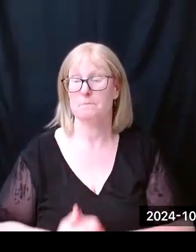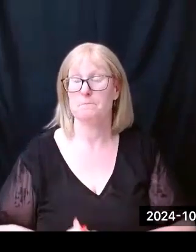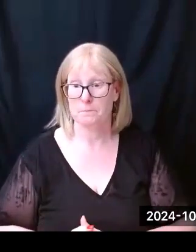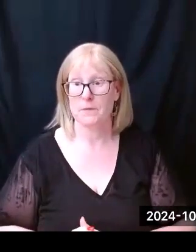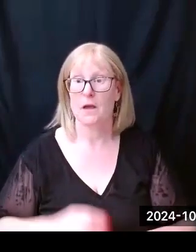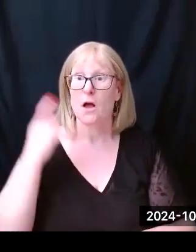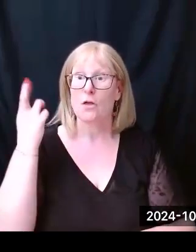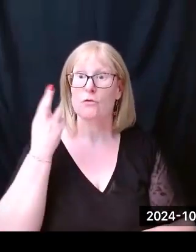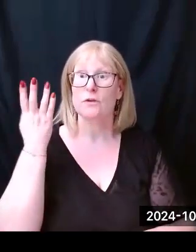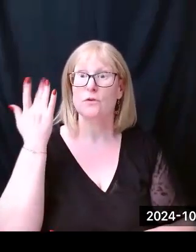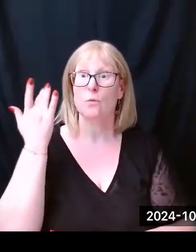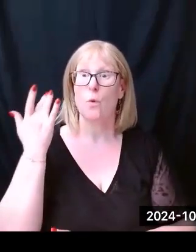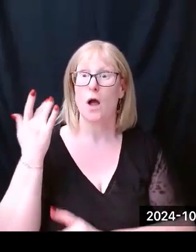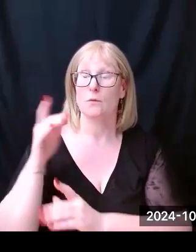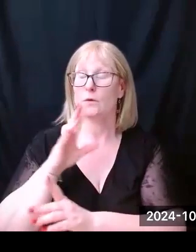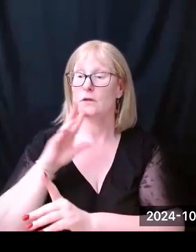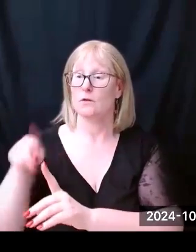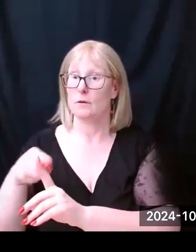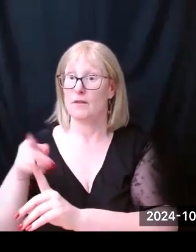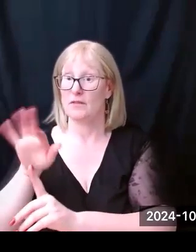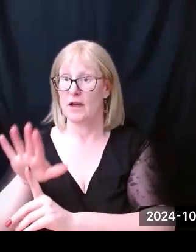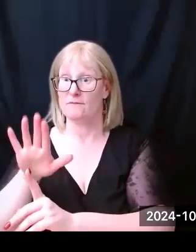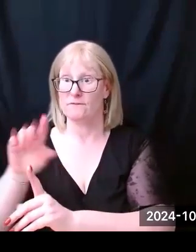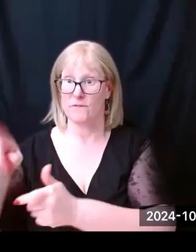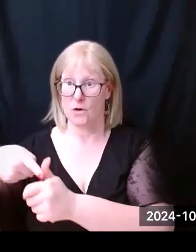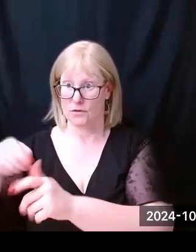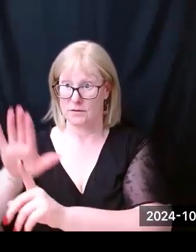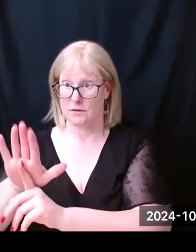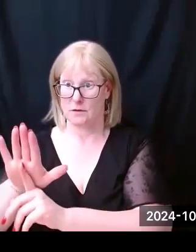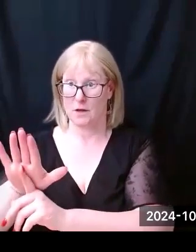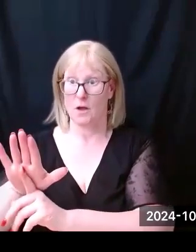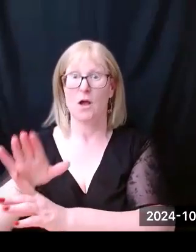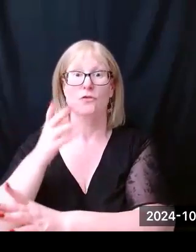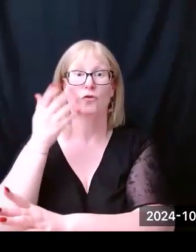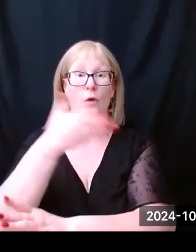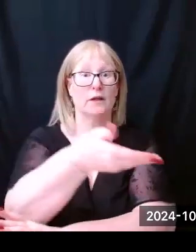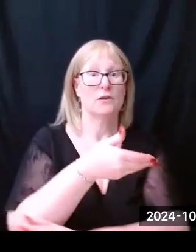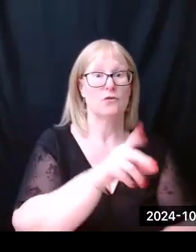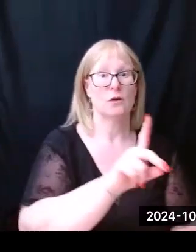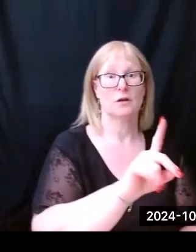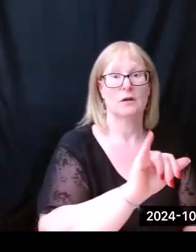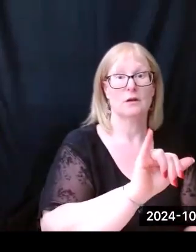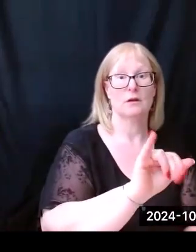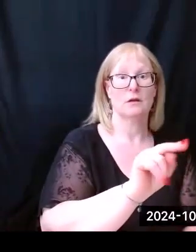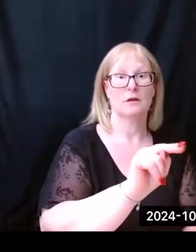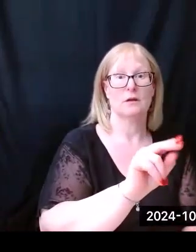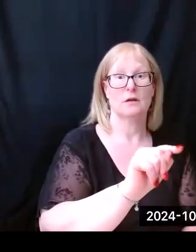this. So kintsugi is something from Japan, it literally means to join with gold. And this is a